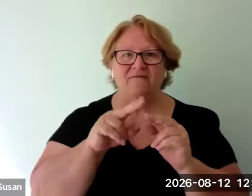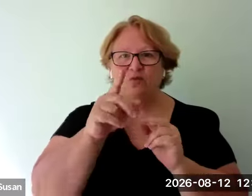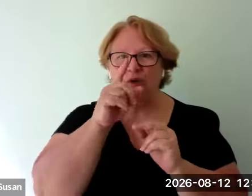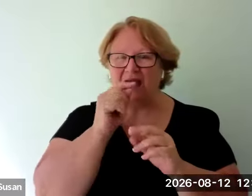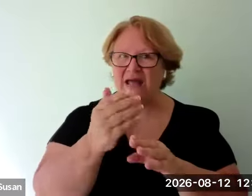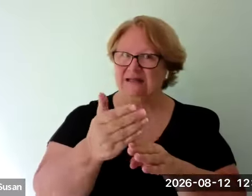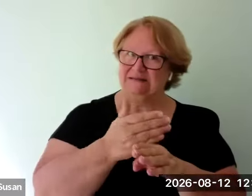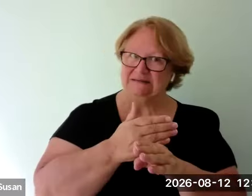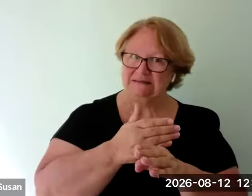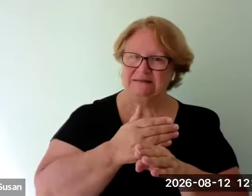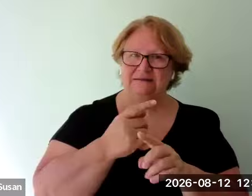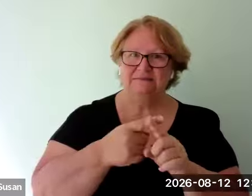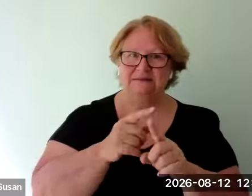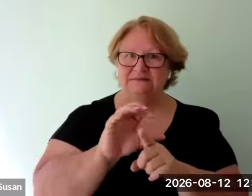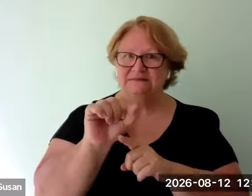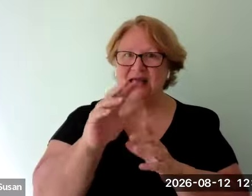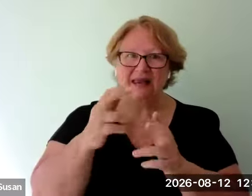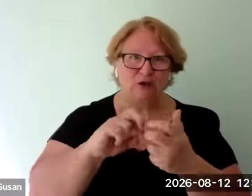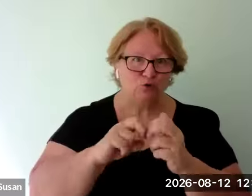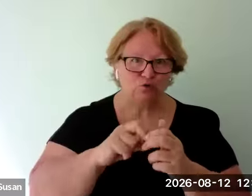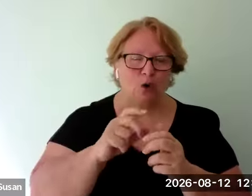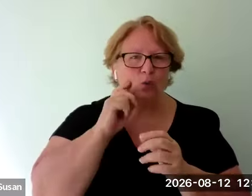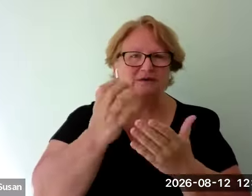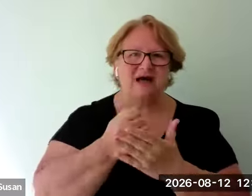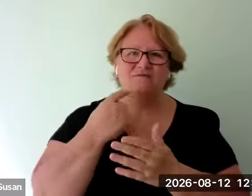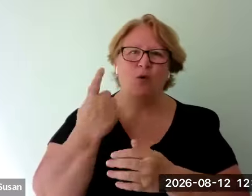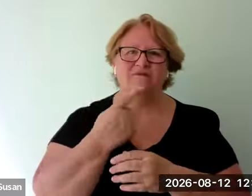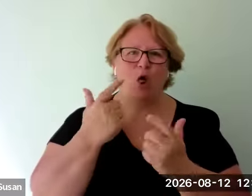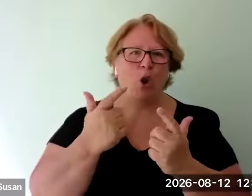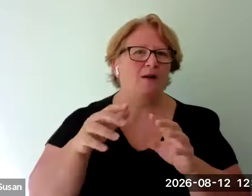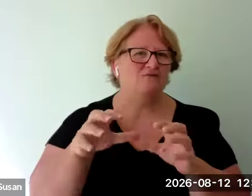for us to respond to that. Whereas if you could do that